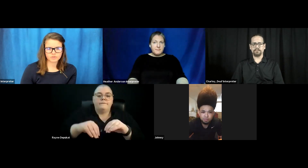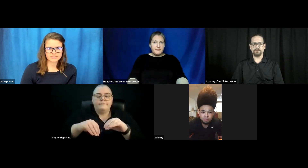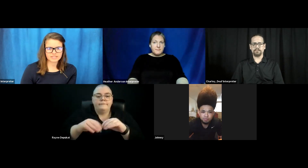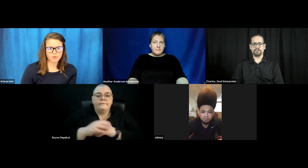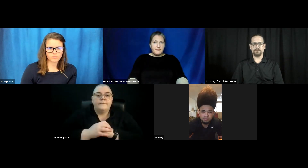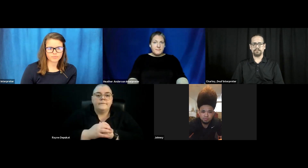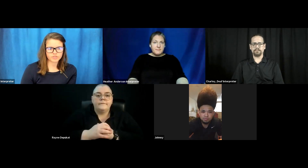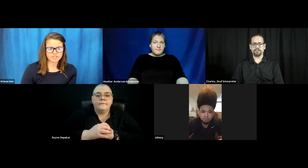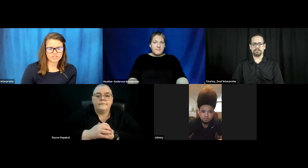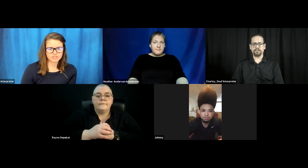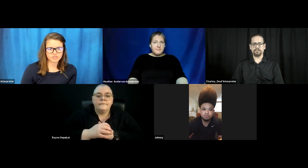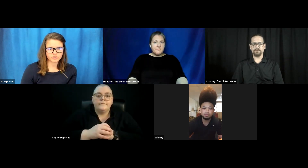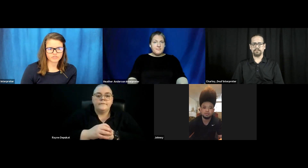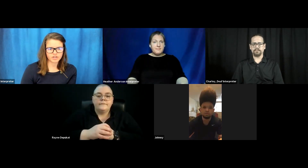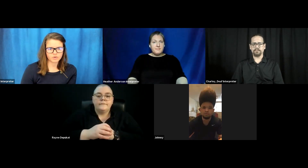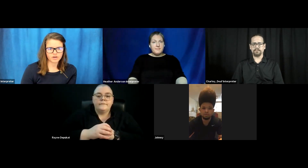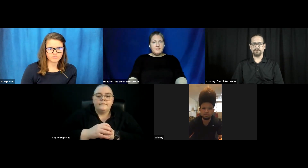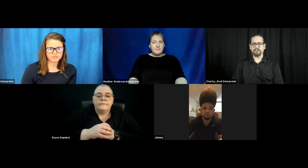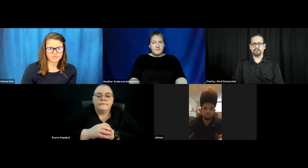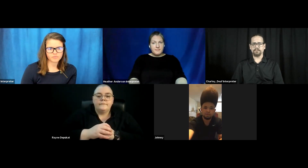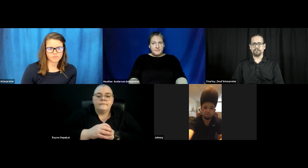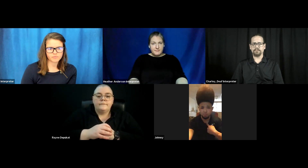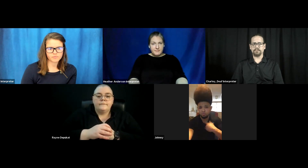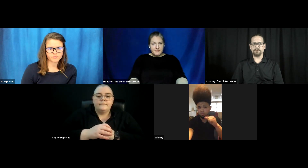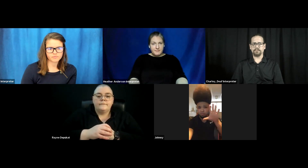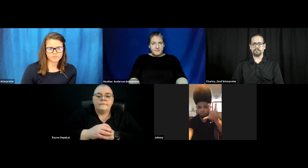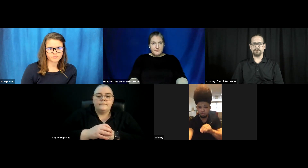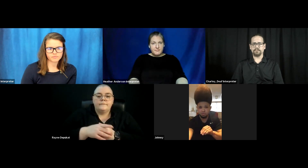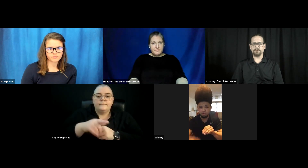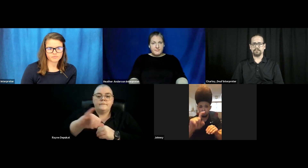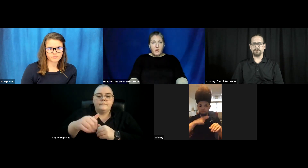So it looks like one more person needs to turn the video off.